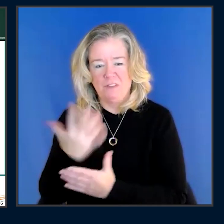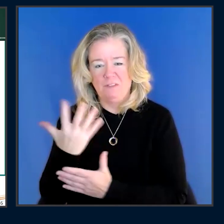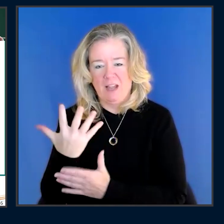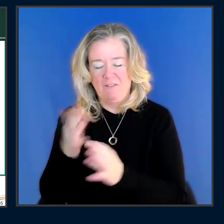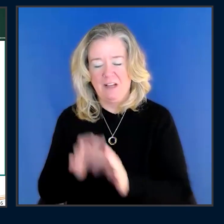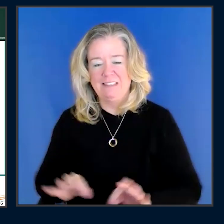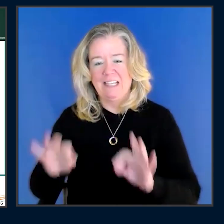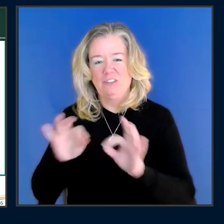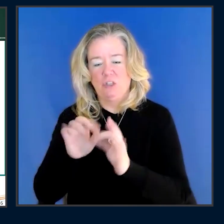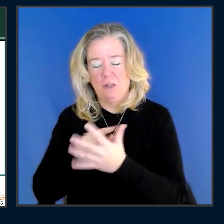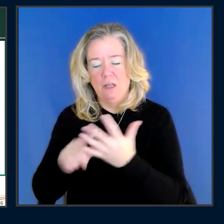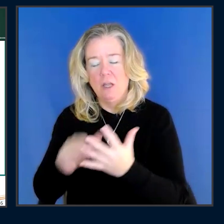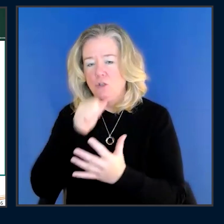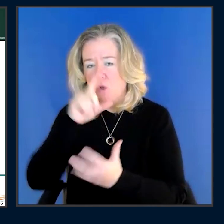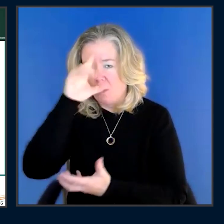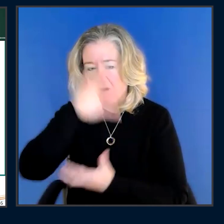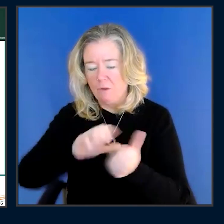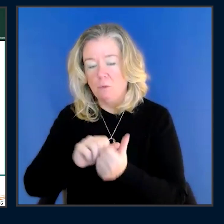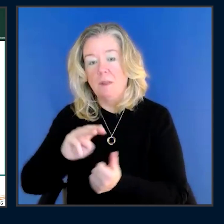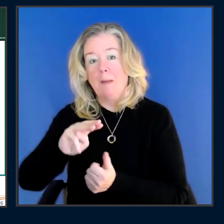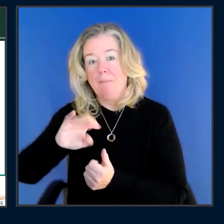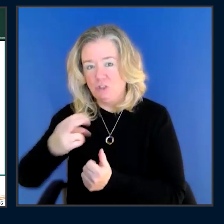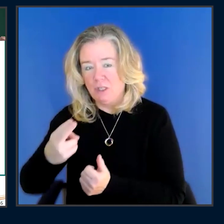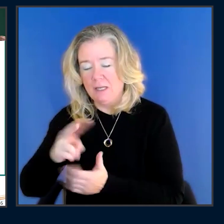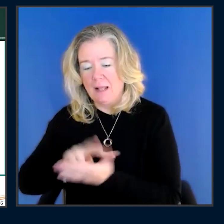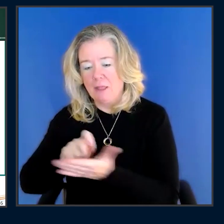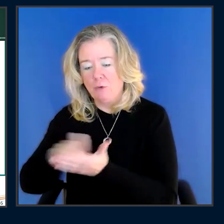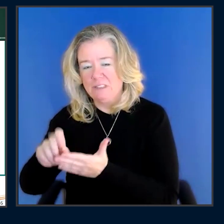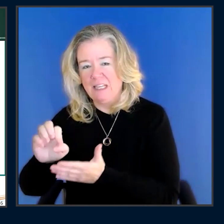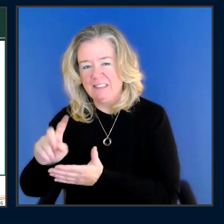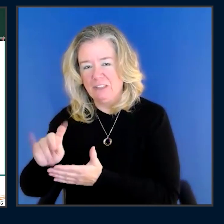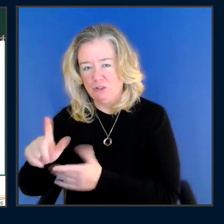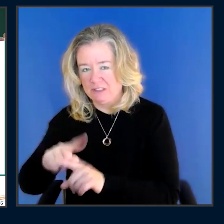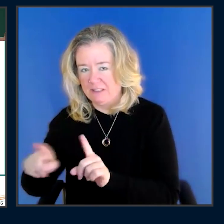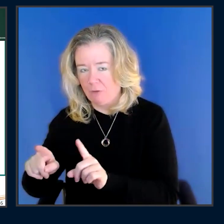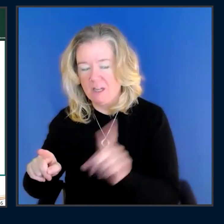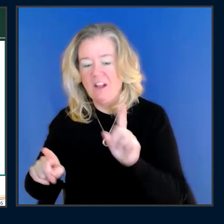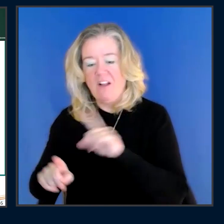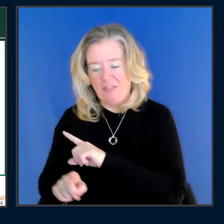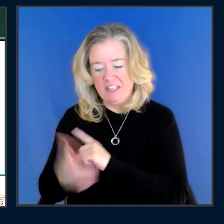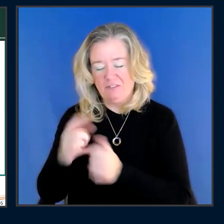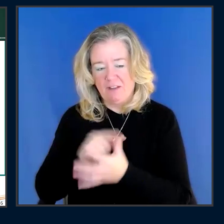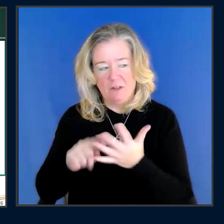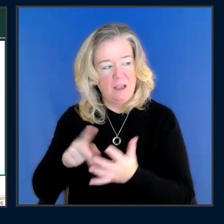not to be confused with the Michigan literacy essentials-- these five components of literacy, phonological awareness,